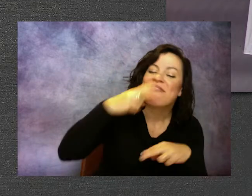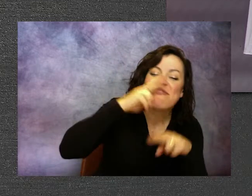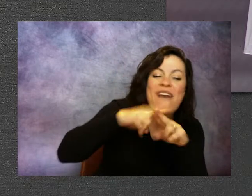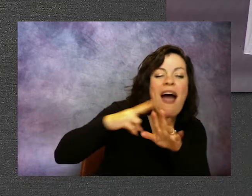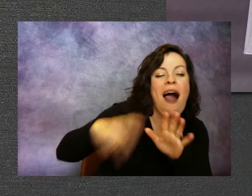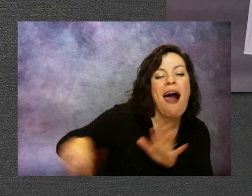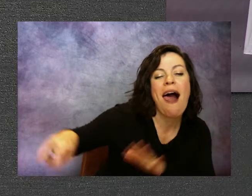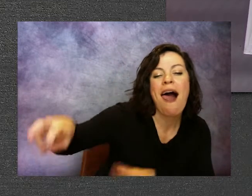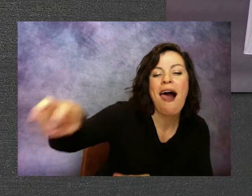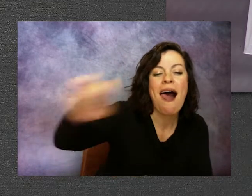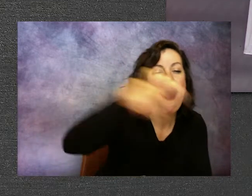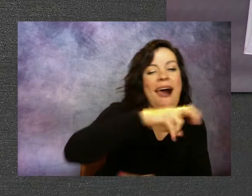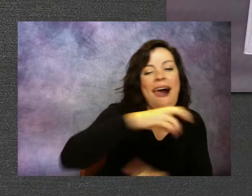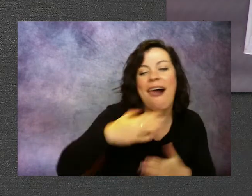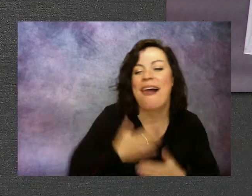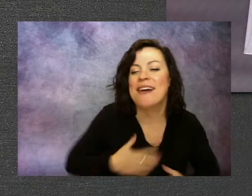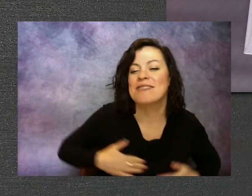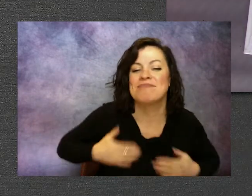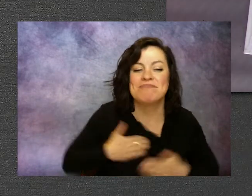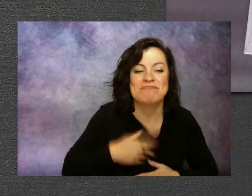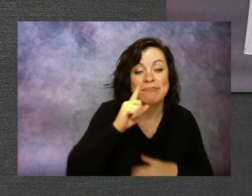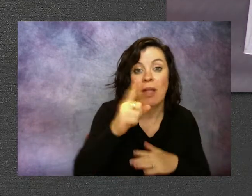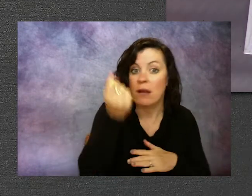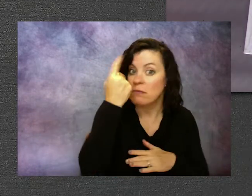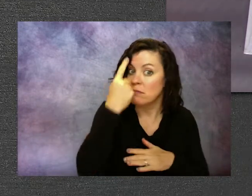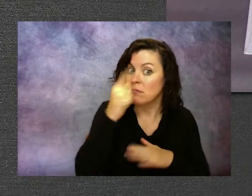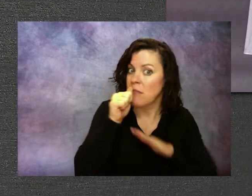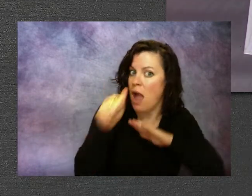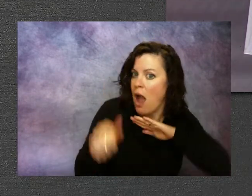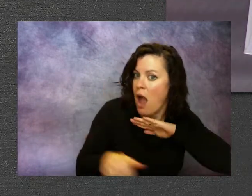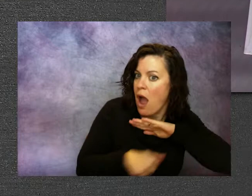the scrubbing brush that he had hidden under his pillow.